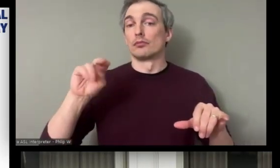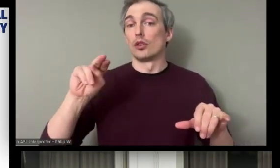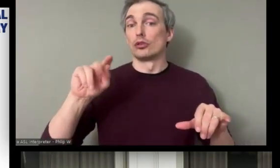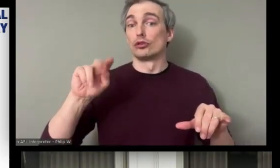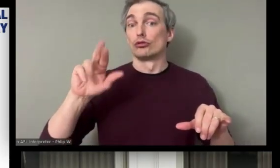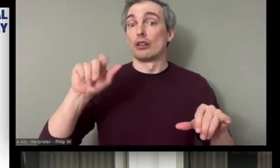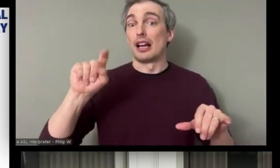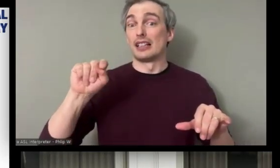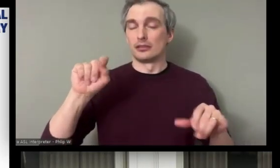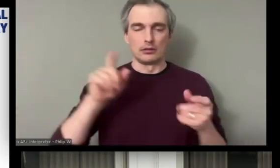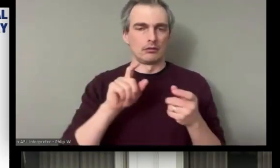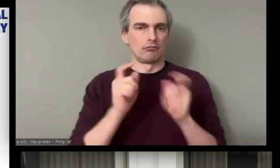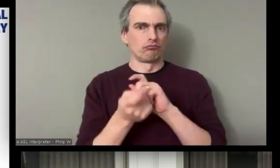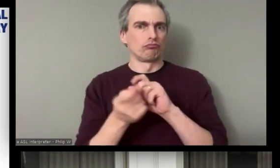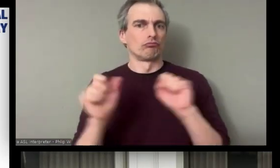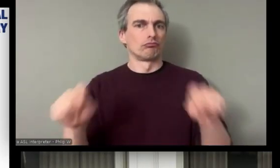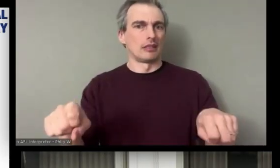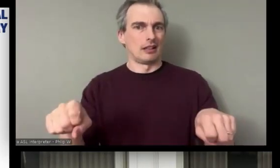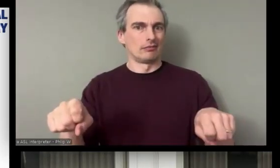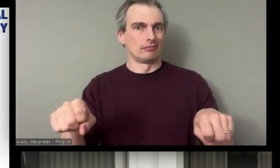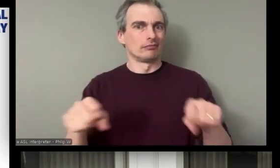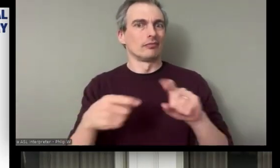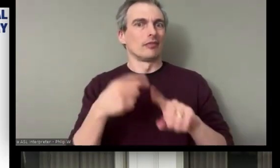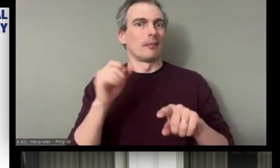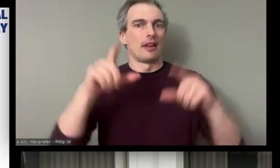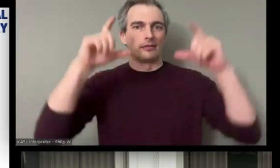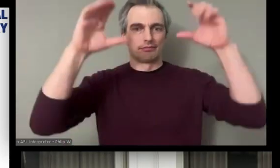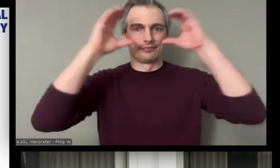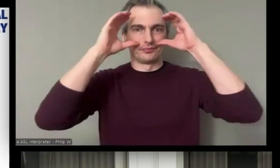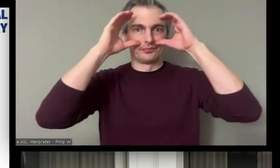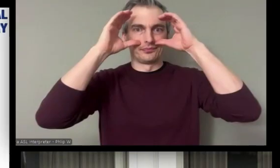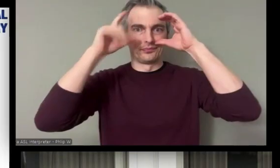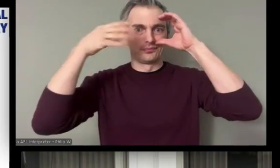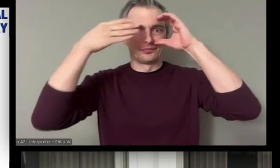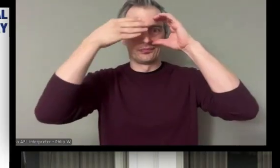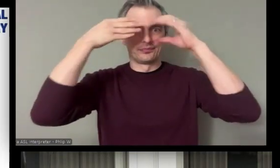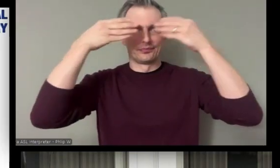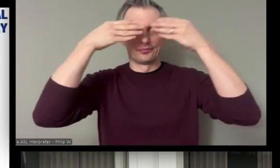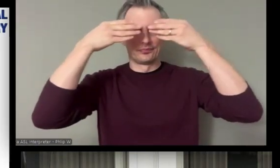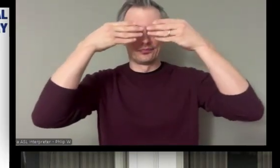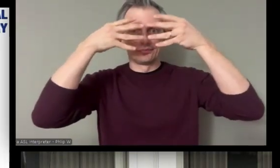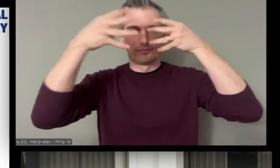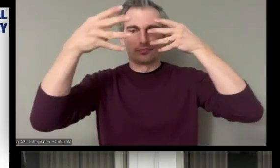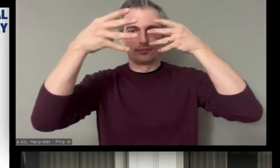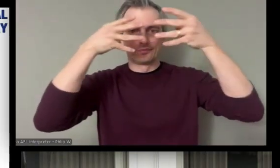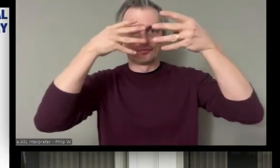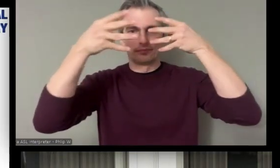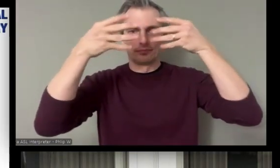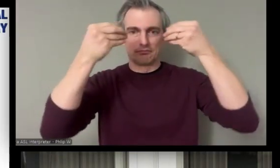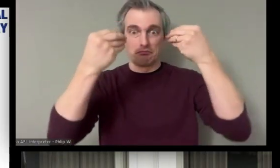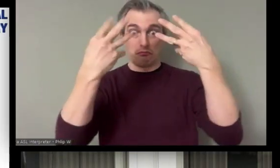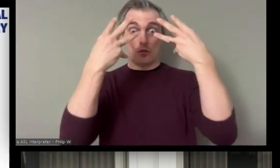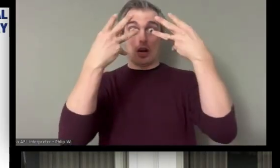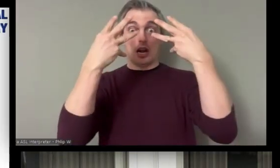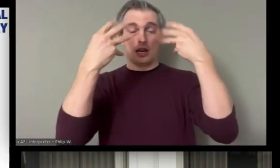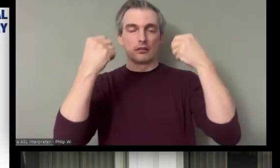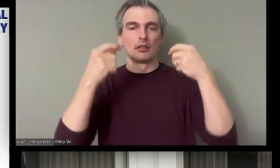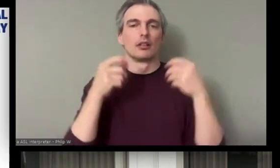So you're wearing these lenses on your face. And you can change the brightness and contrast across the entire